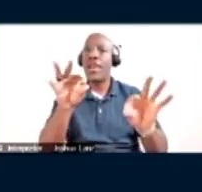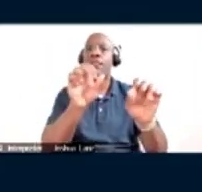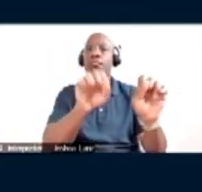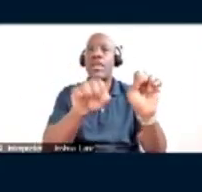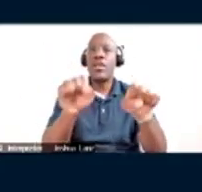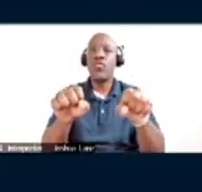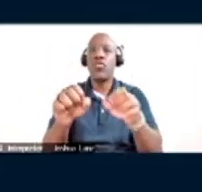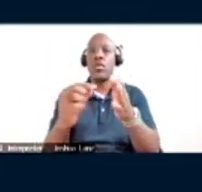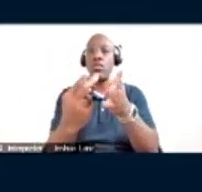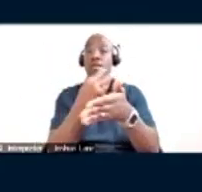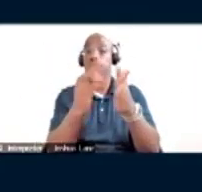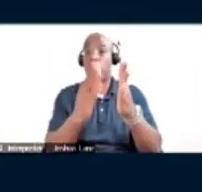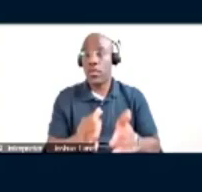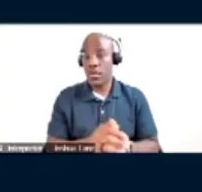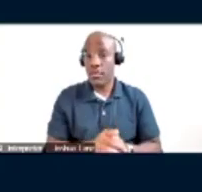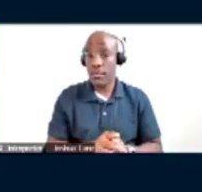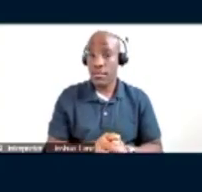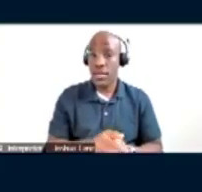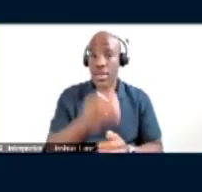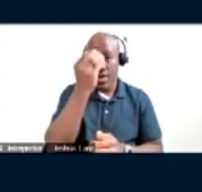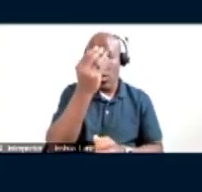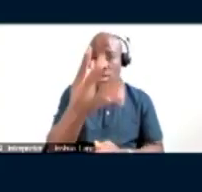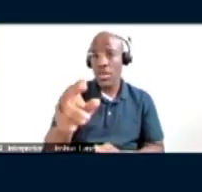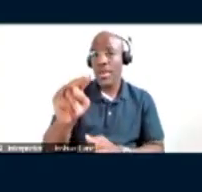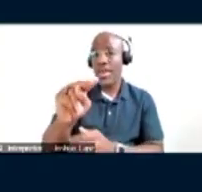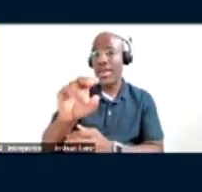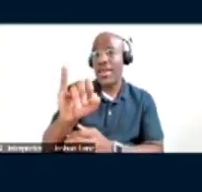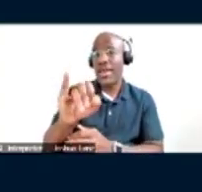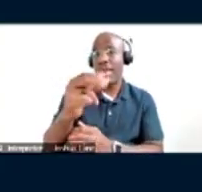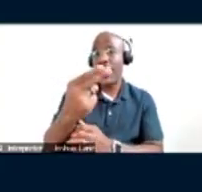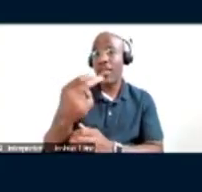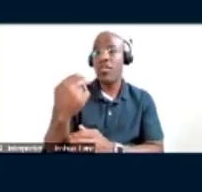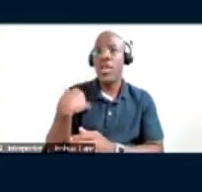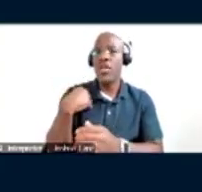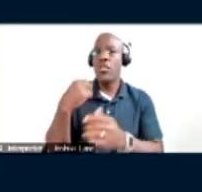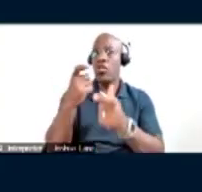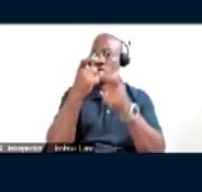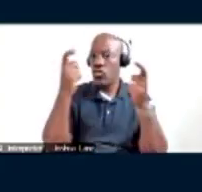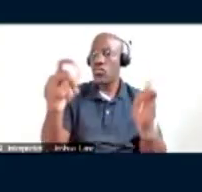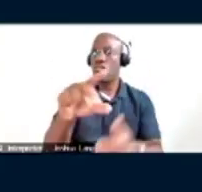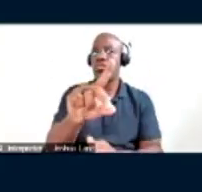So, NIH has a big database that has records on everybody